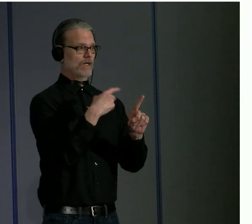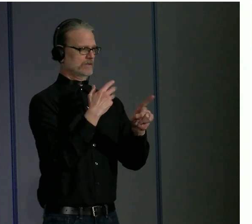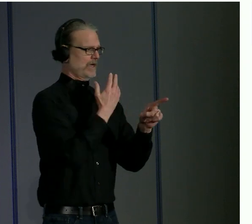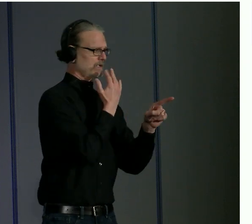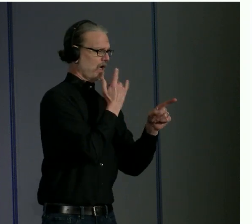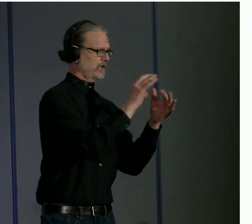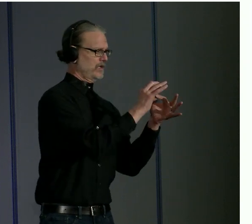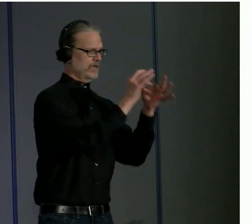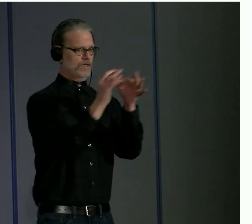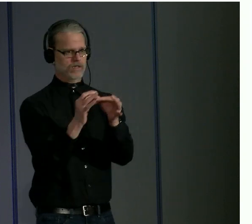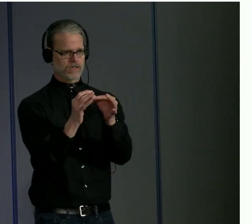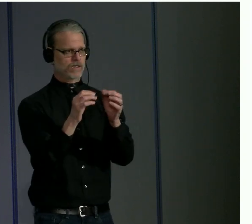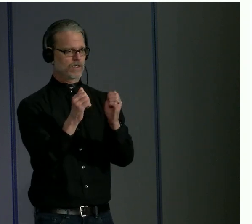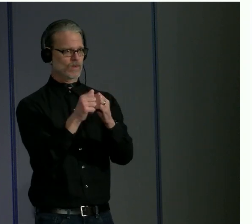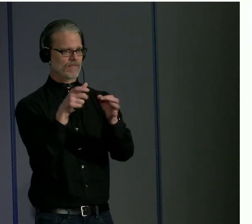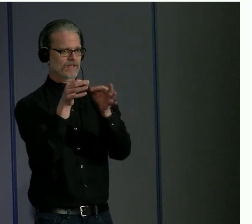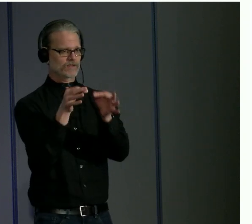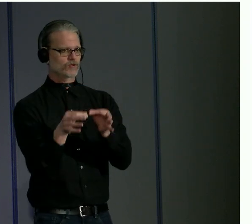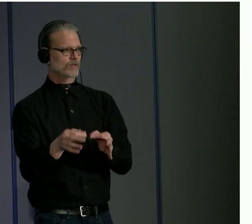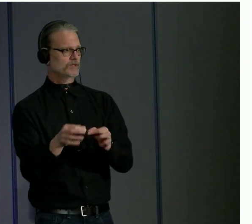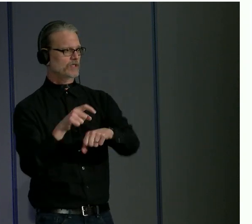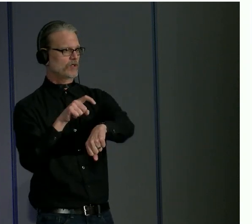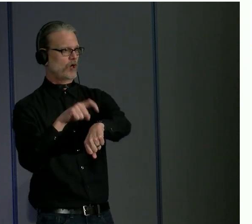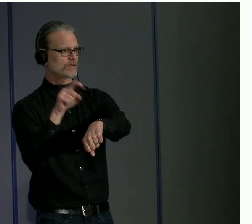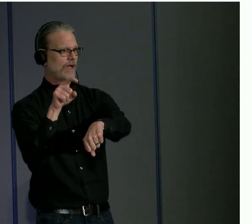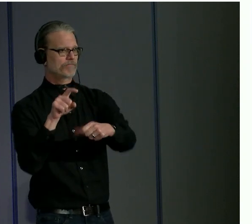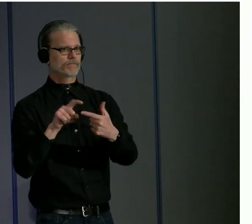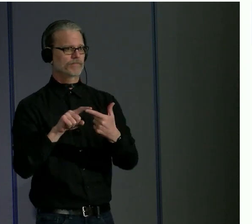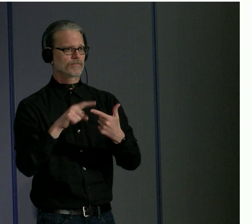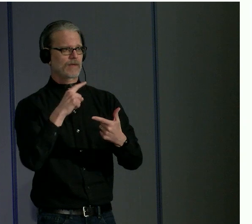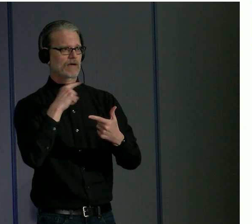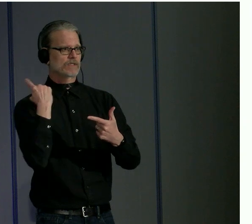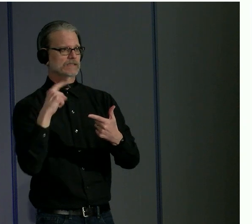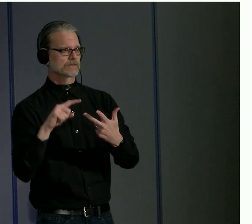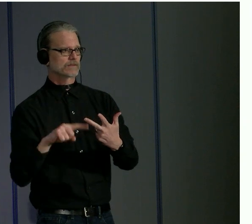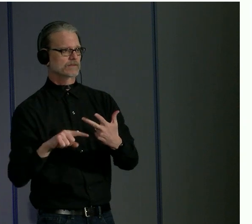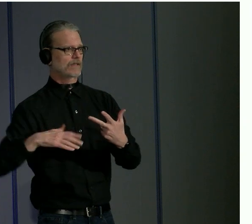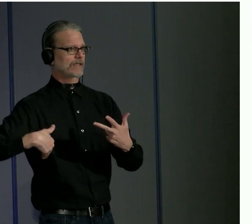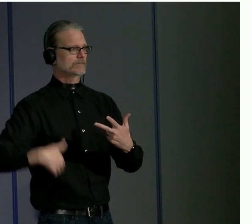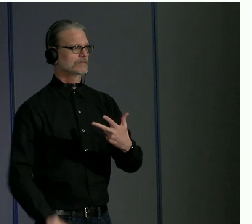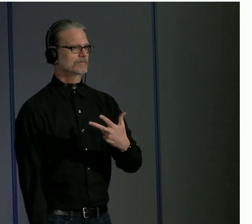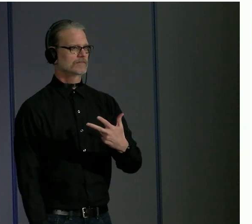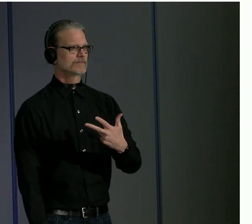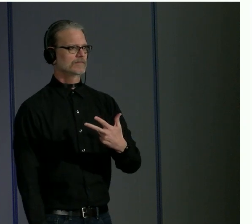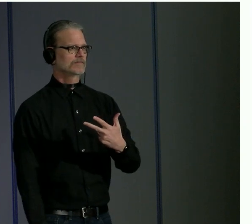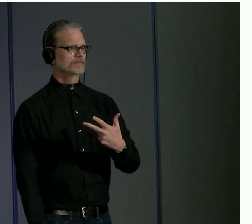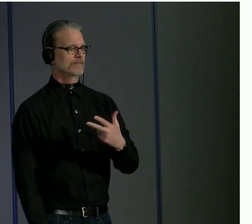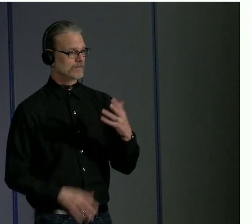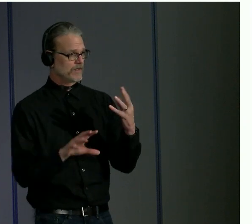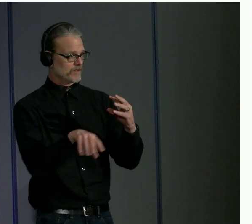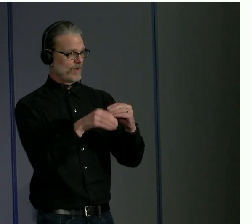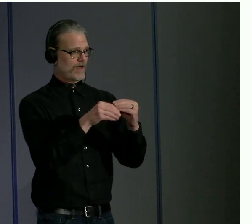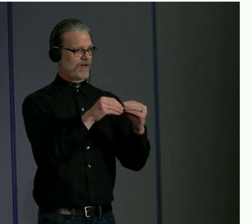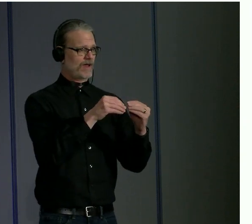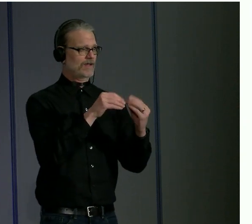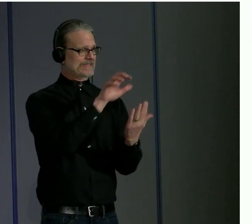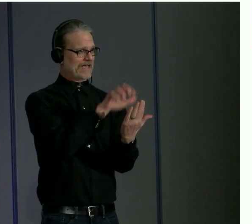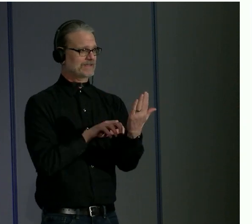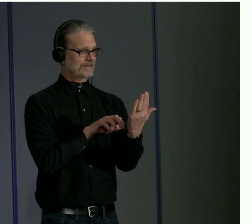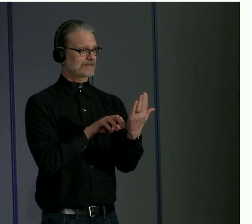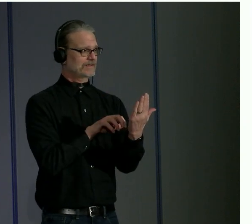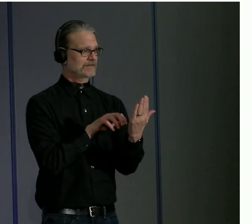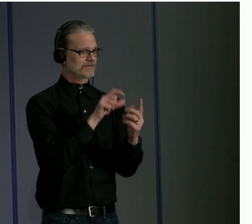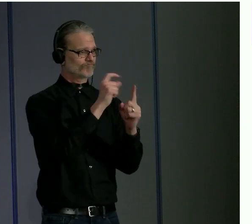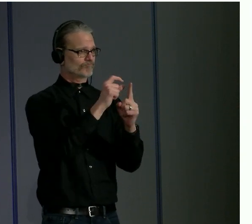and legend that says on time, at-risk, or late. If we add text to this table, now for someone